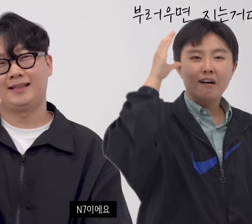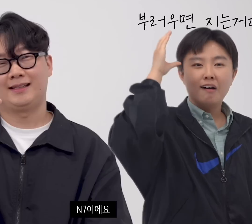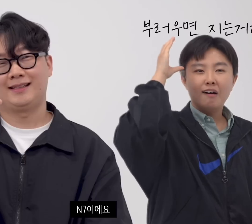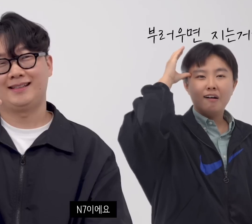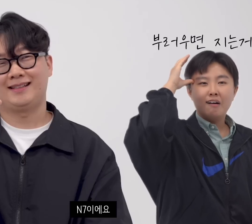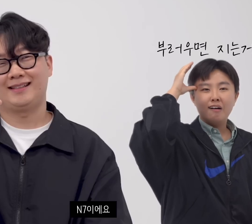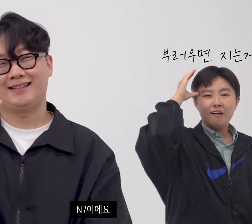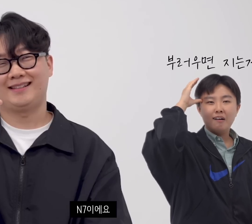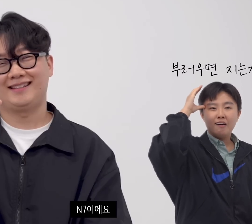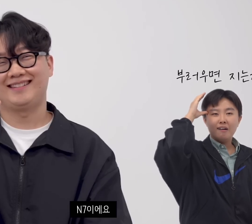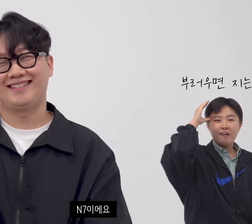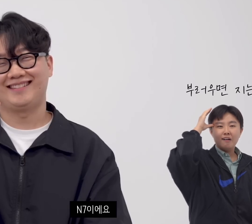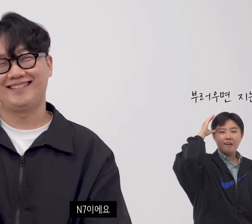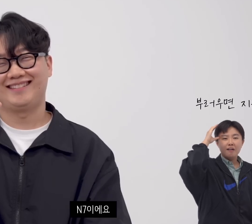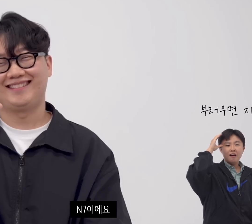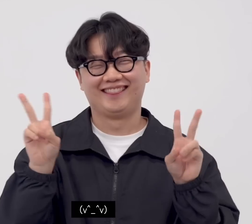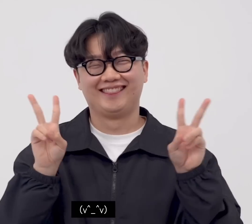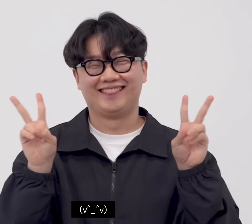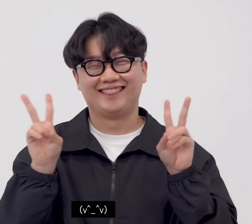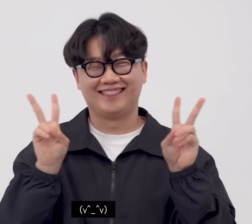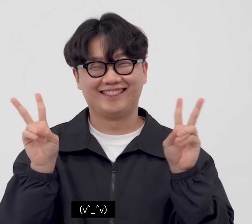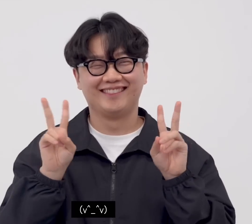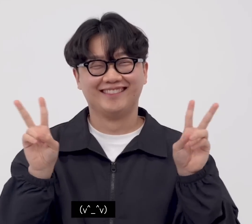Mine is N7 / If i am jealous, i lose. (v^_^v).